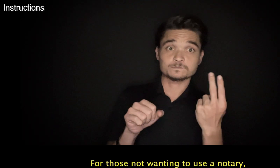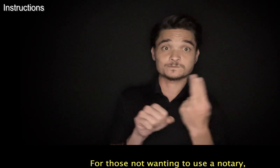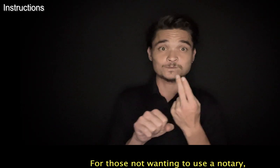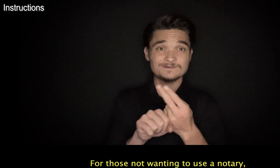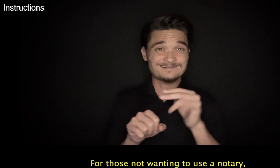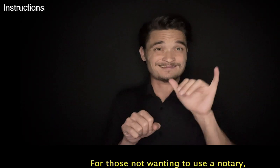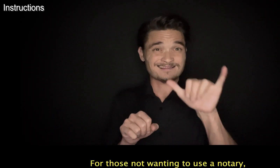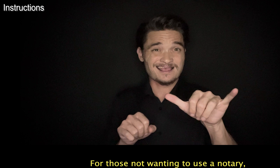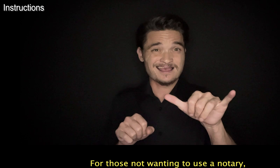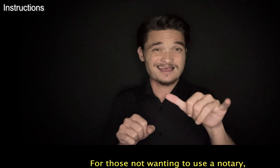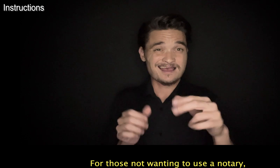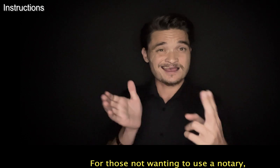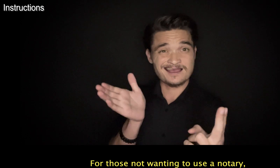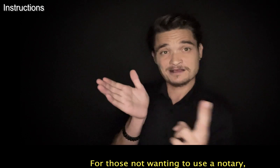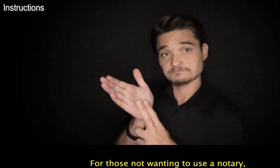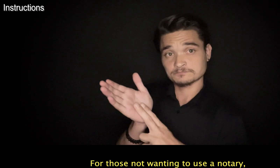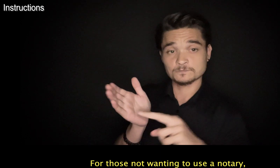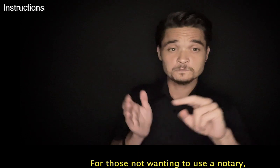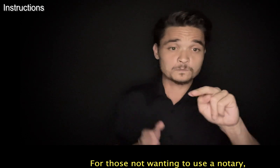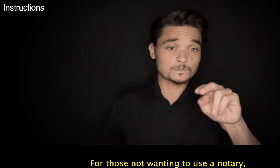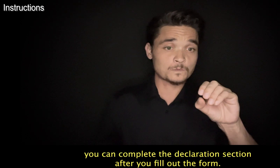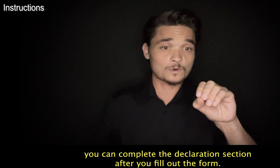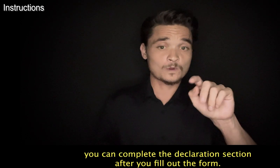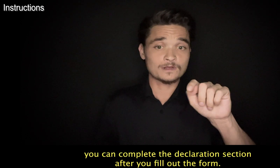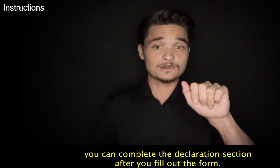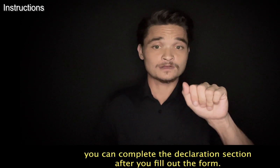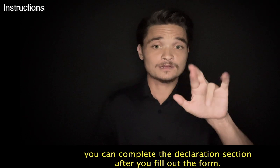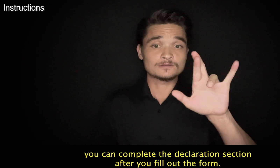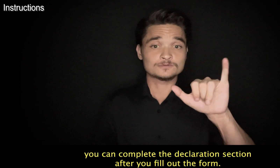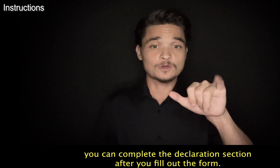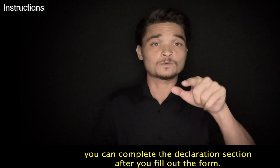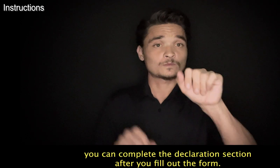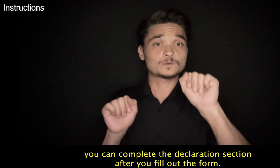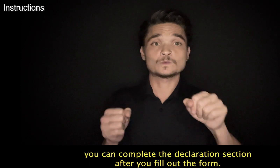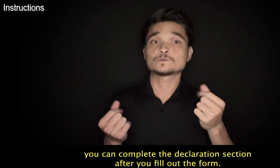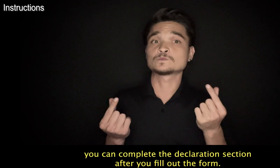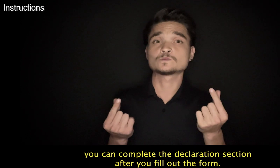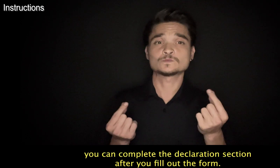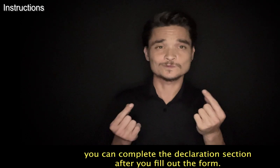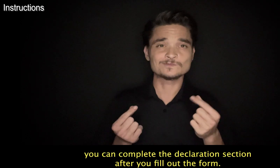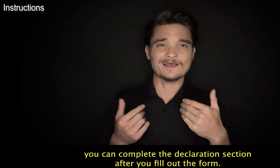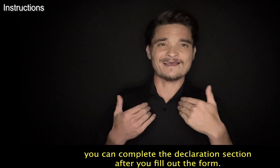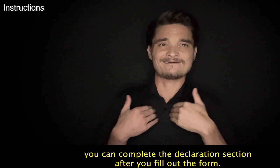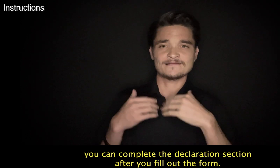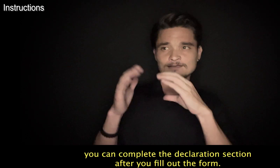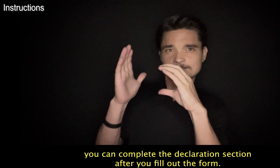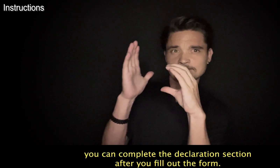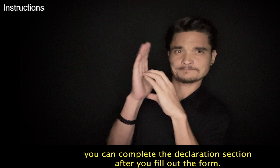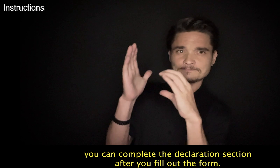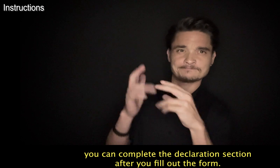For those not wanting to use a notary, you can complete the declaration section after you fill out the form.